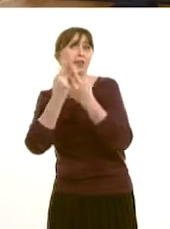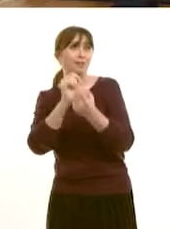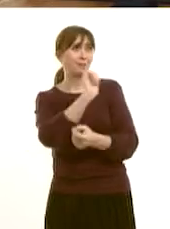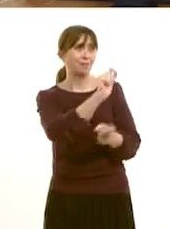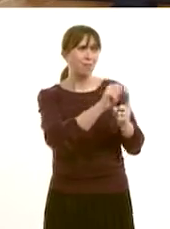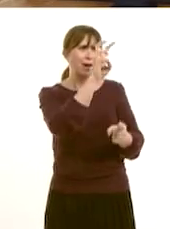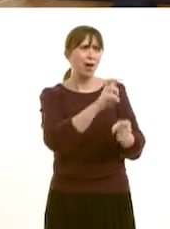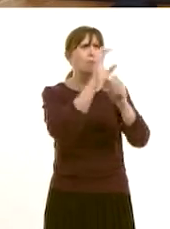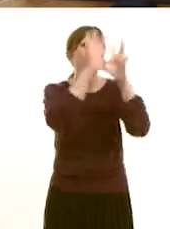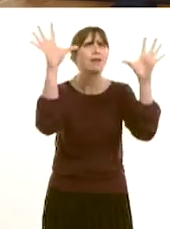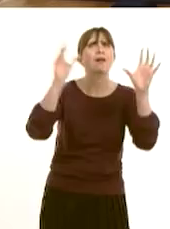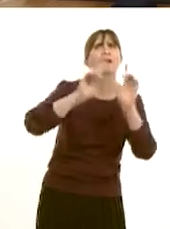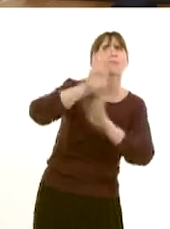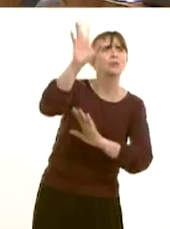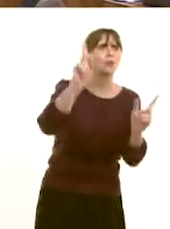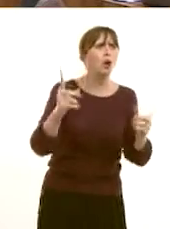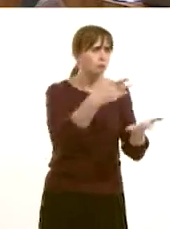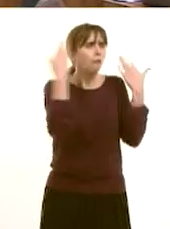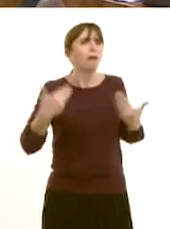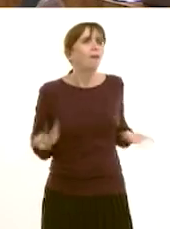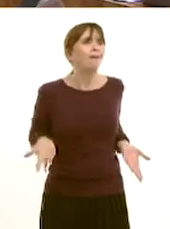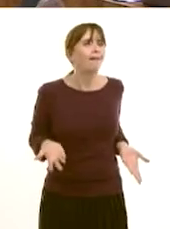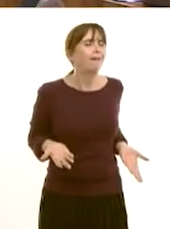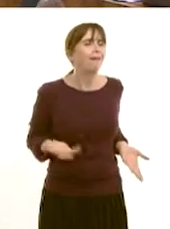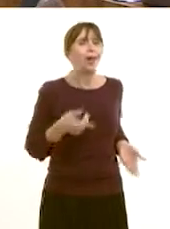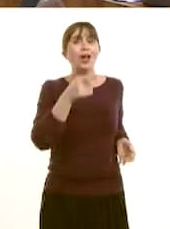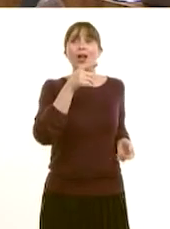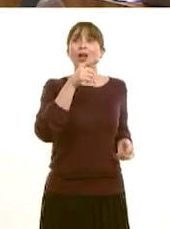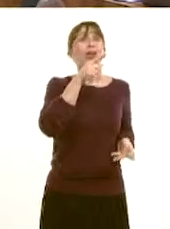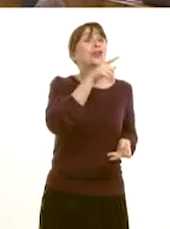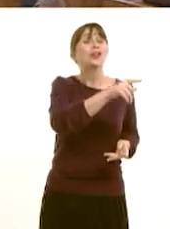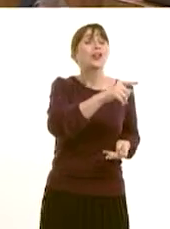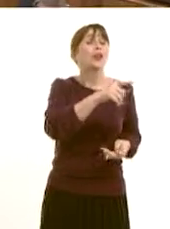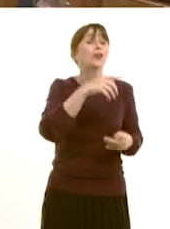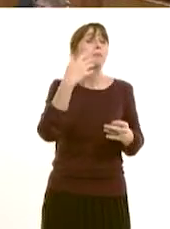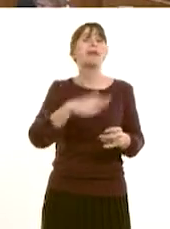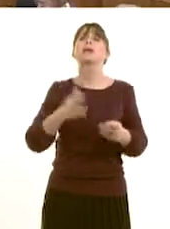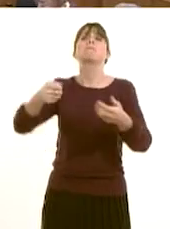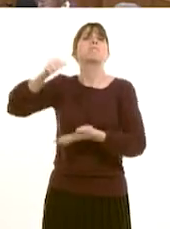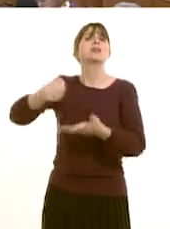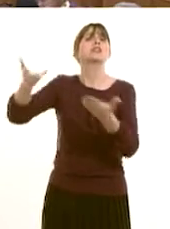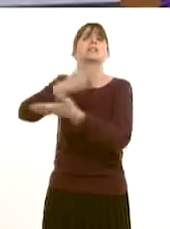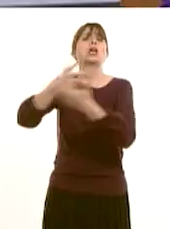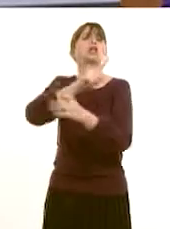The budget statement will make it absolutely clear. If you had not ruled yourself out of the budget discussions at the very beginning, you might have had a say in things.